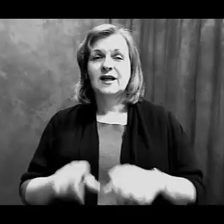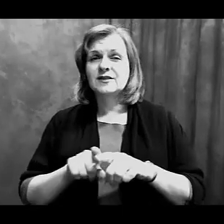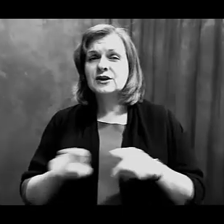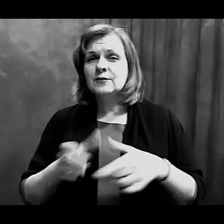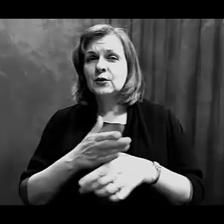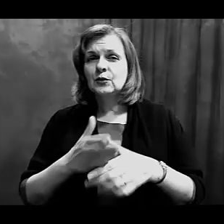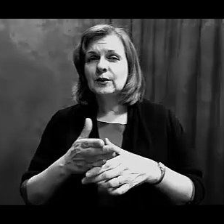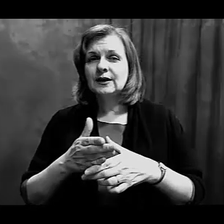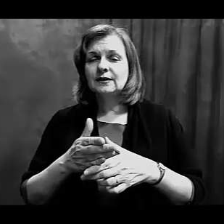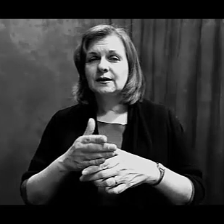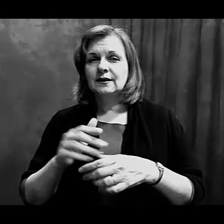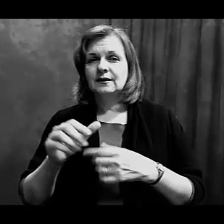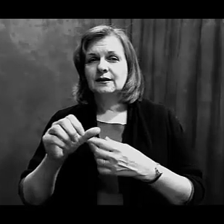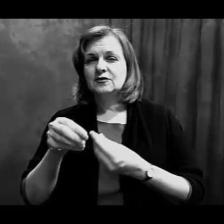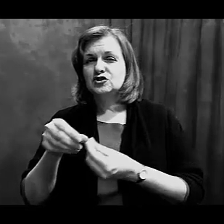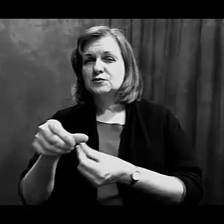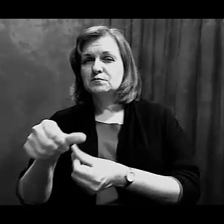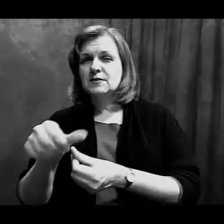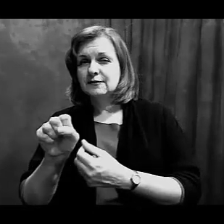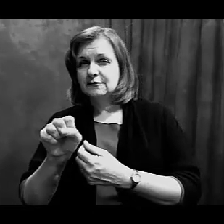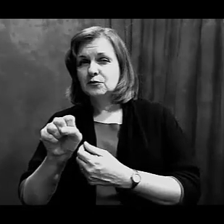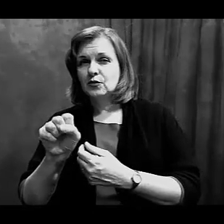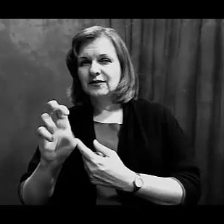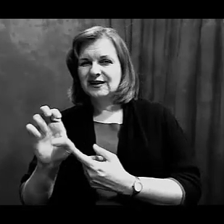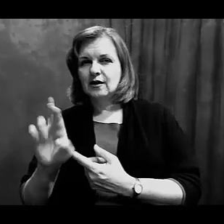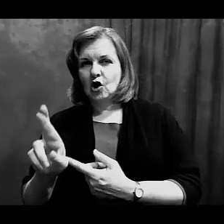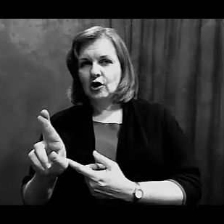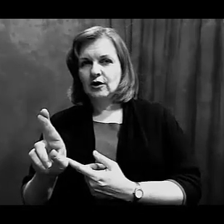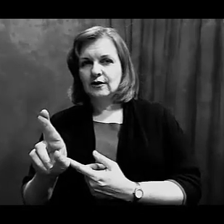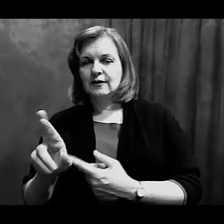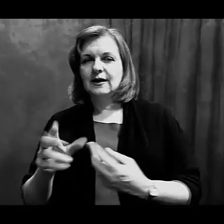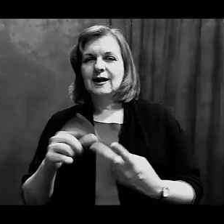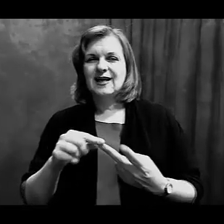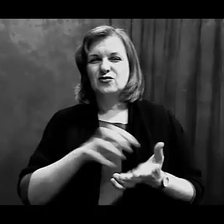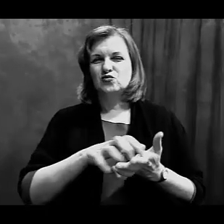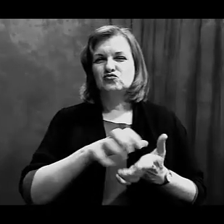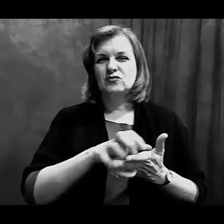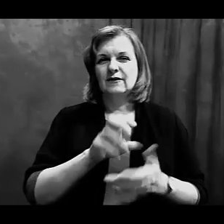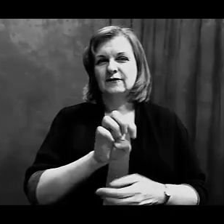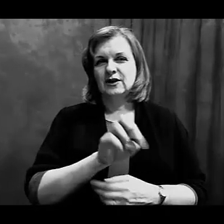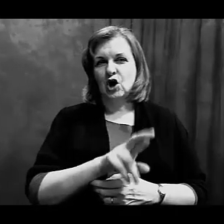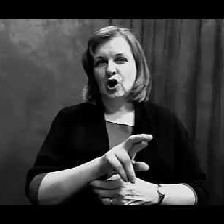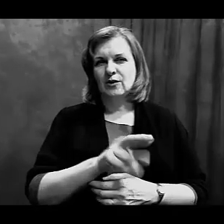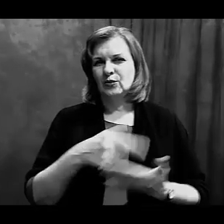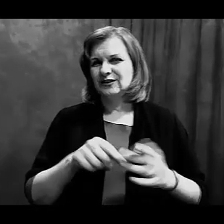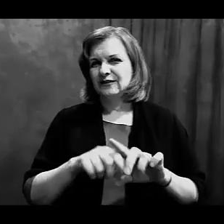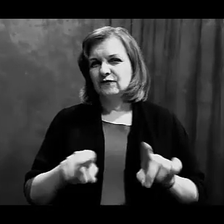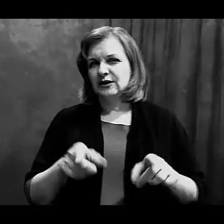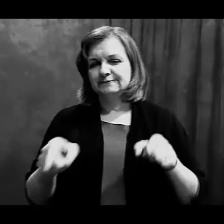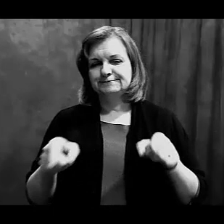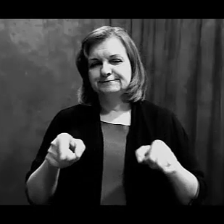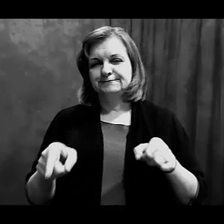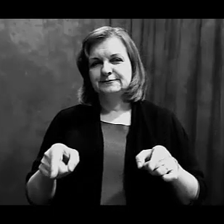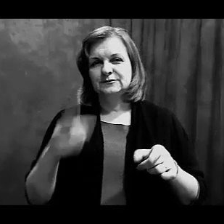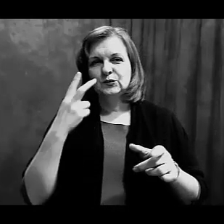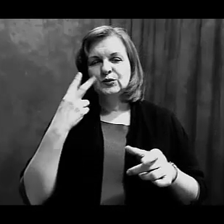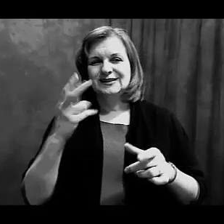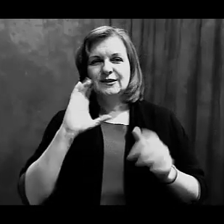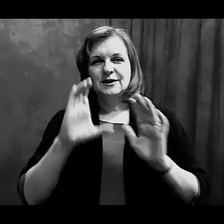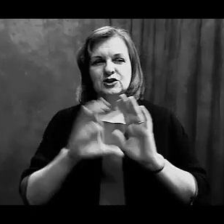so the difference between the smooth ER and the rough ER